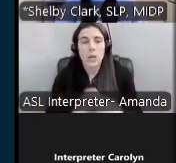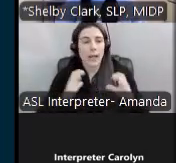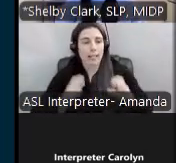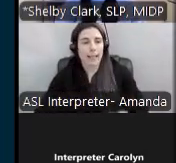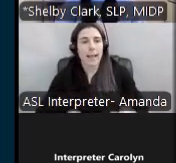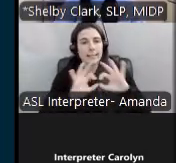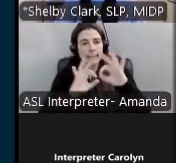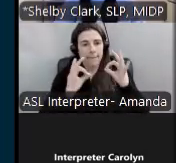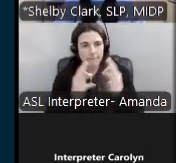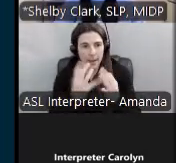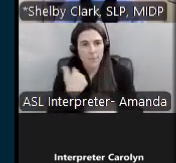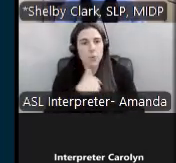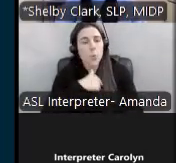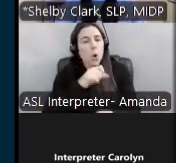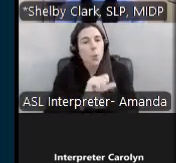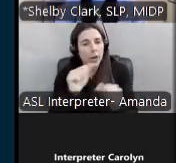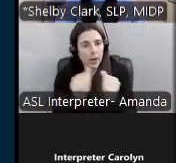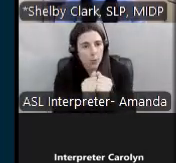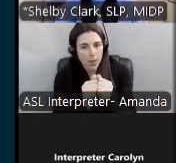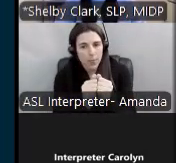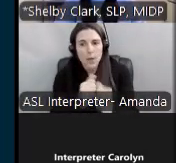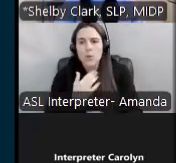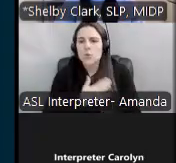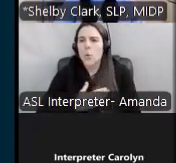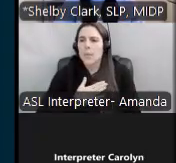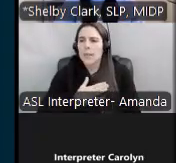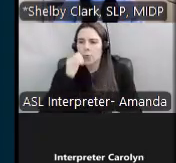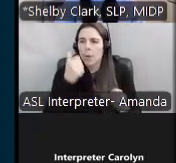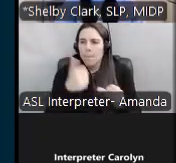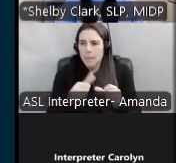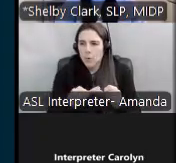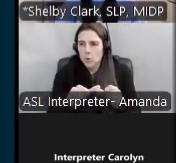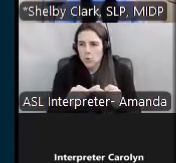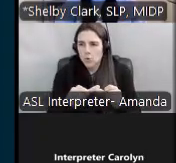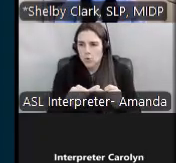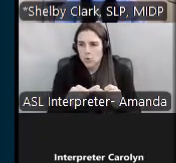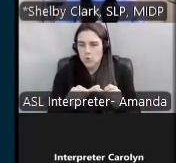that we are working with, so please remember to de identify,